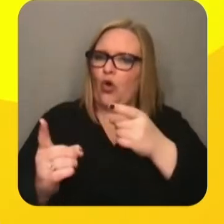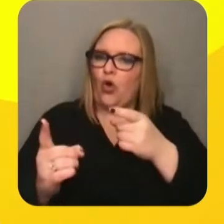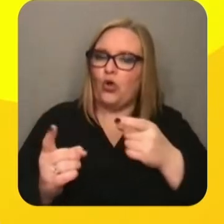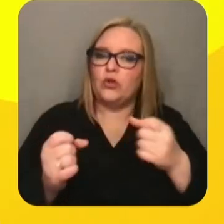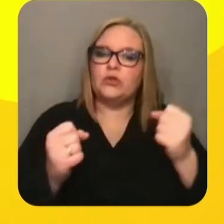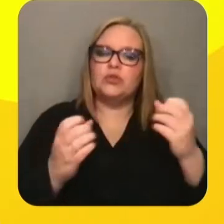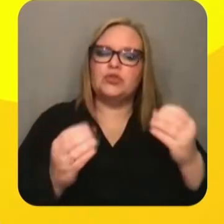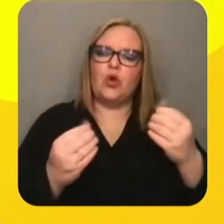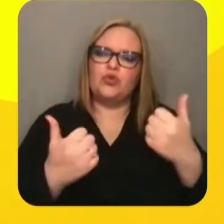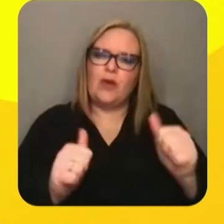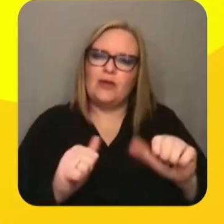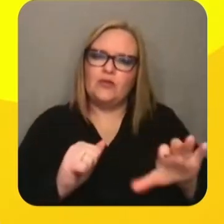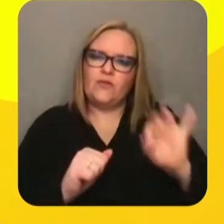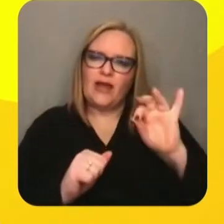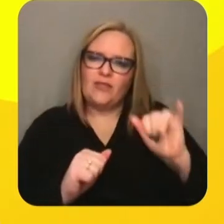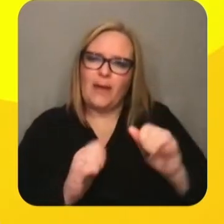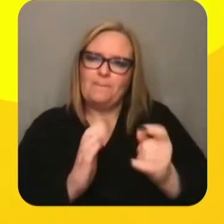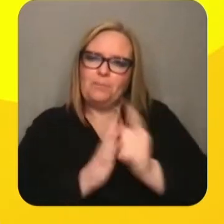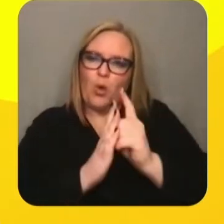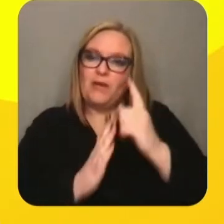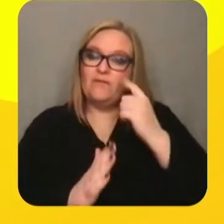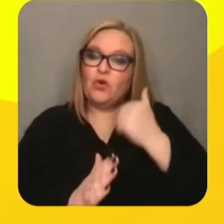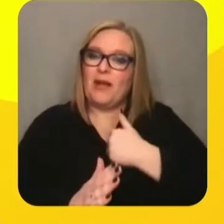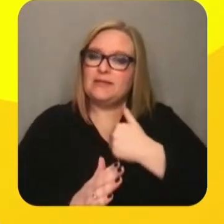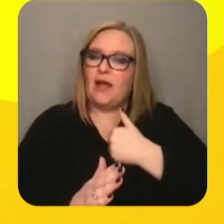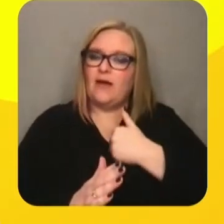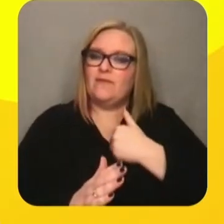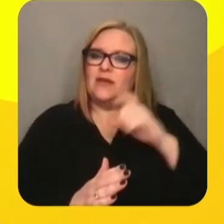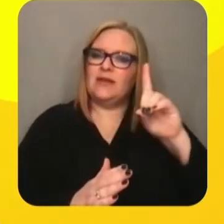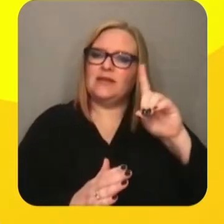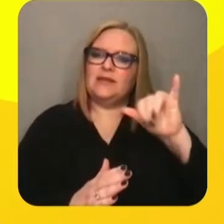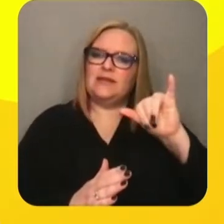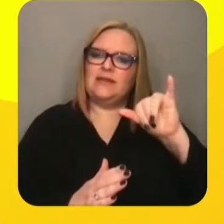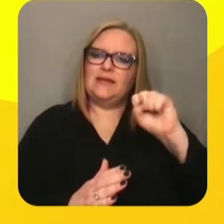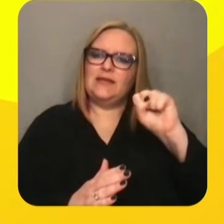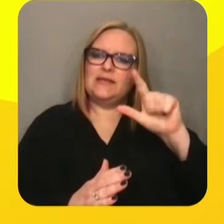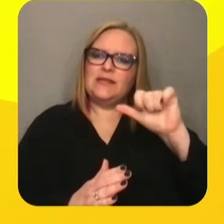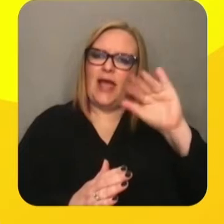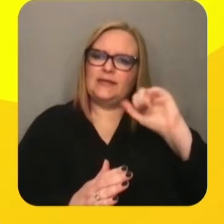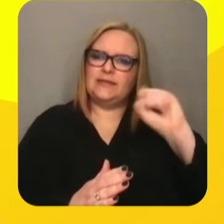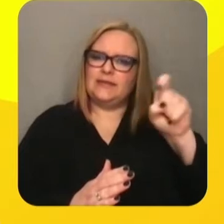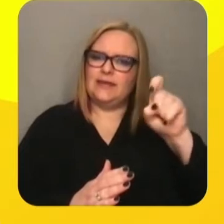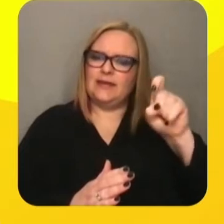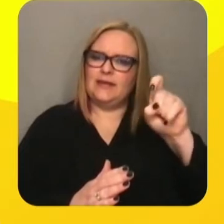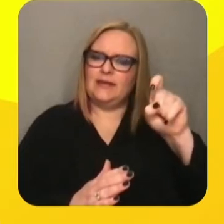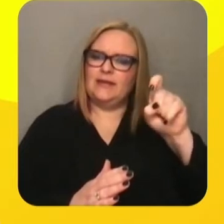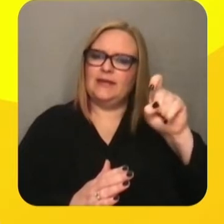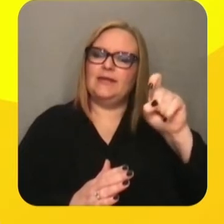I think for me personally, I'm dyslexic. So, I have sent very awful emails to people and I've had to say to them,